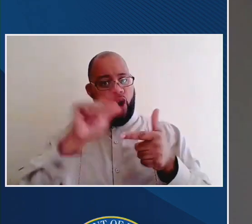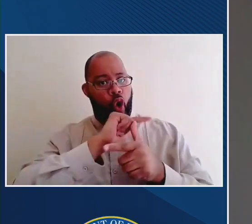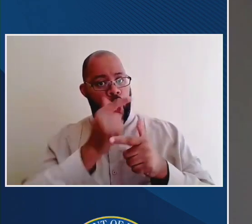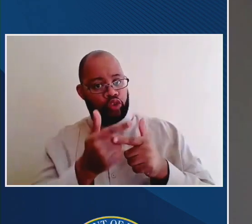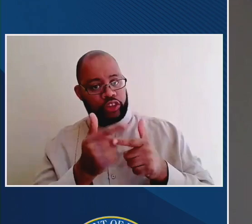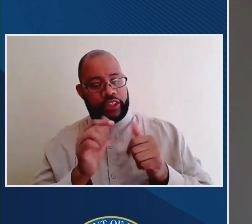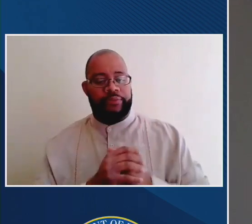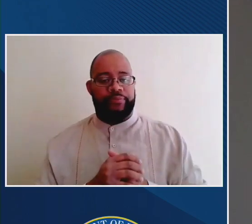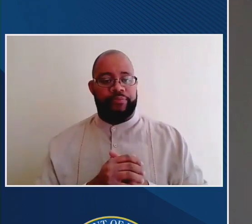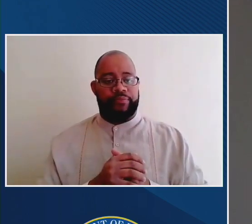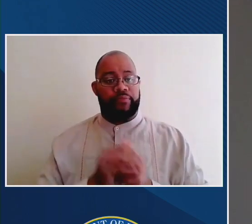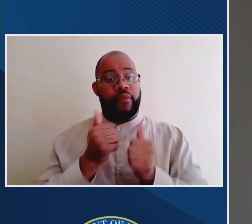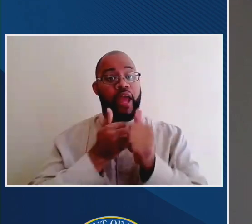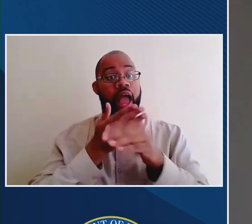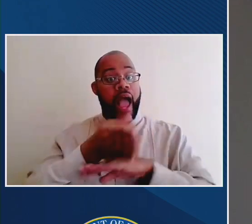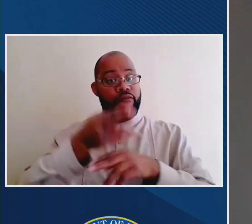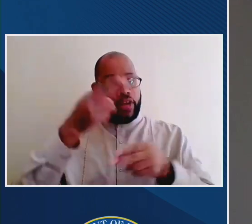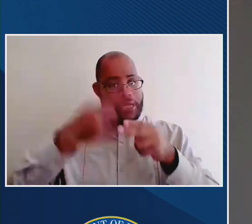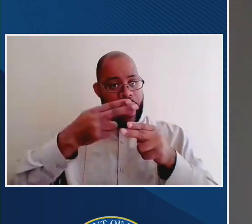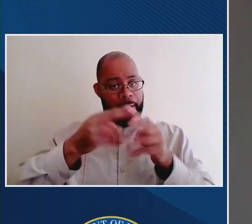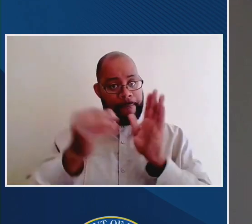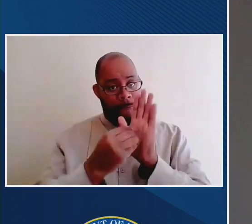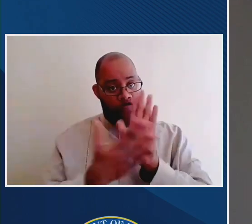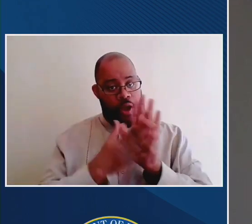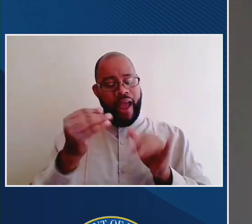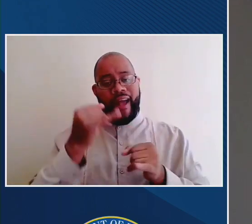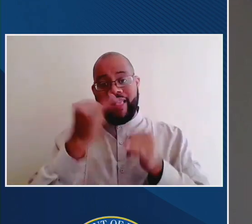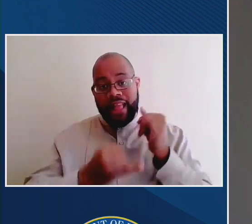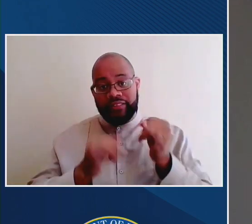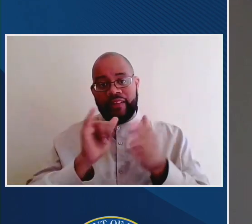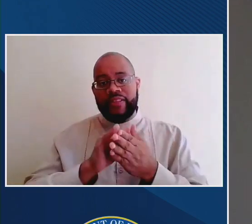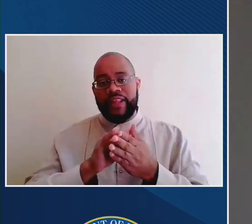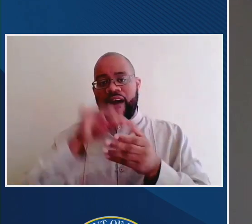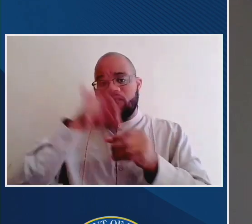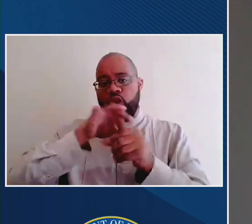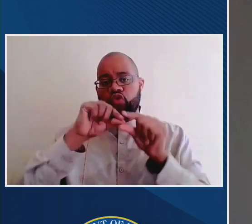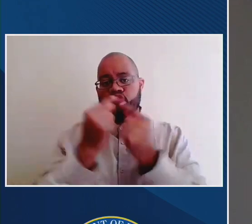followed by your name and lastly the constituency you are representing.